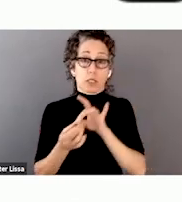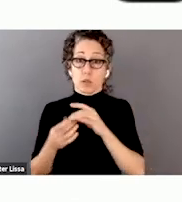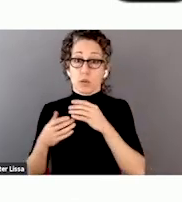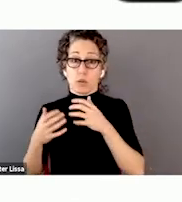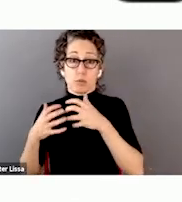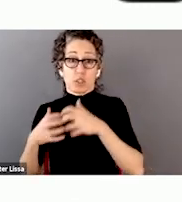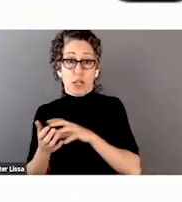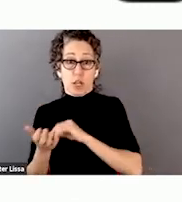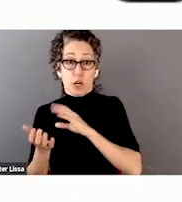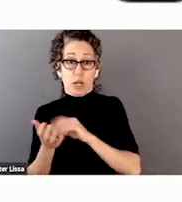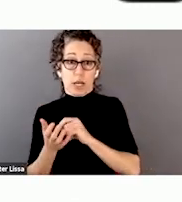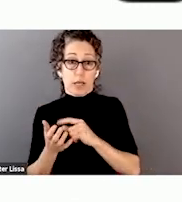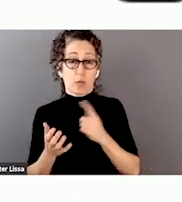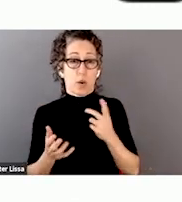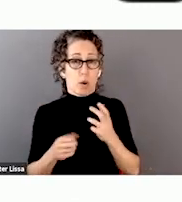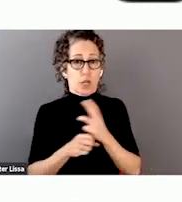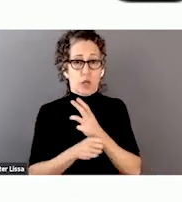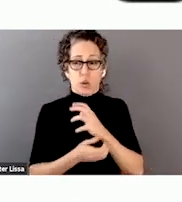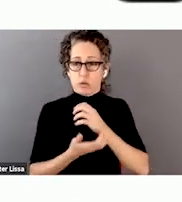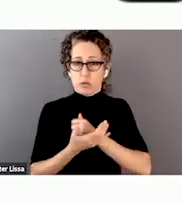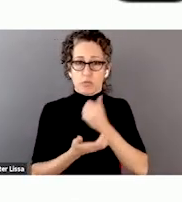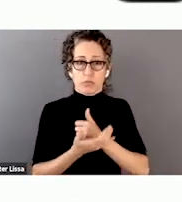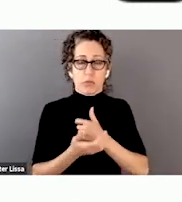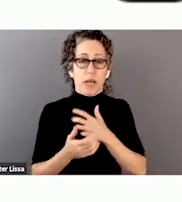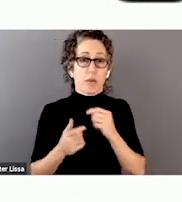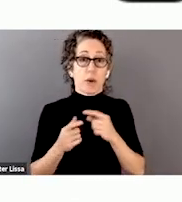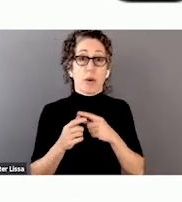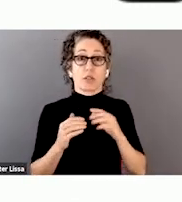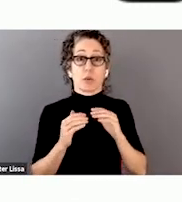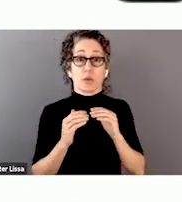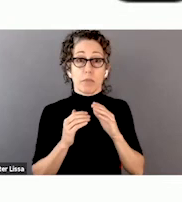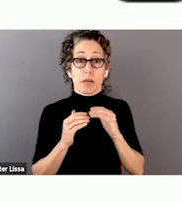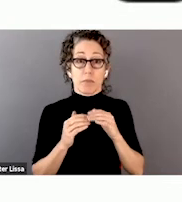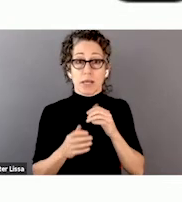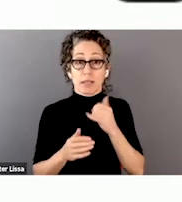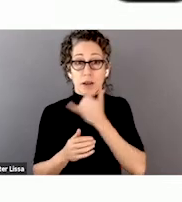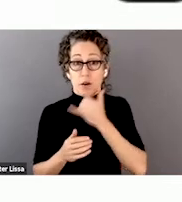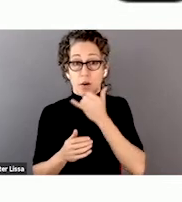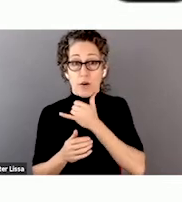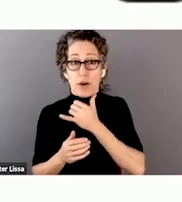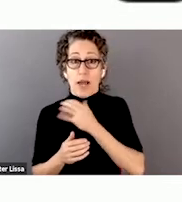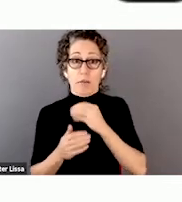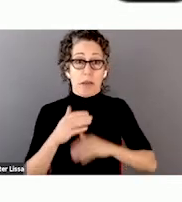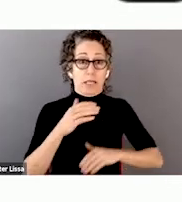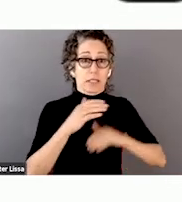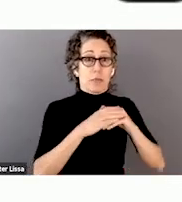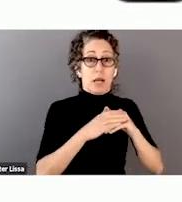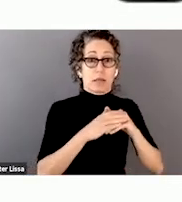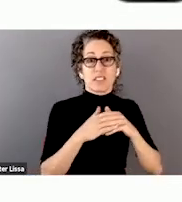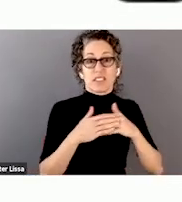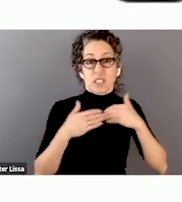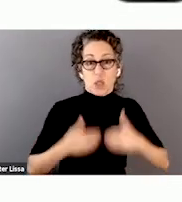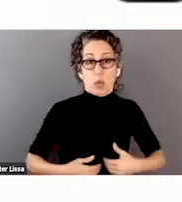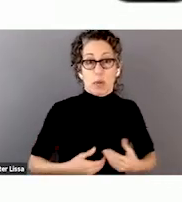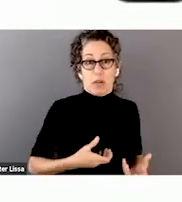We want to minimize the error, but also maximize consistency with human rules. So you can imagine a space of patients